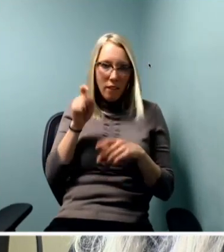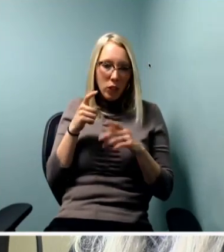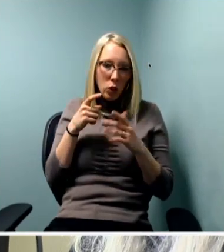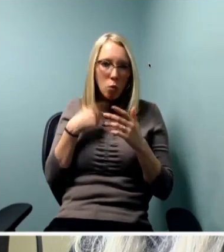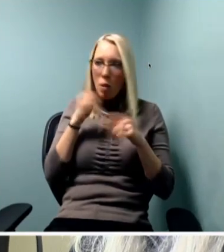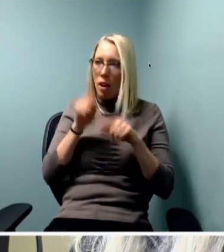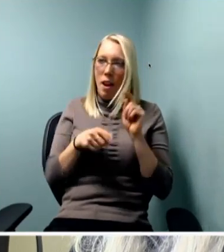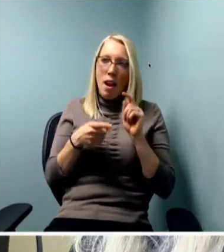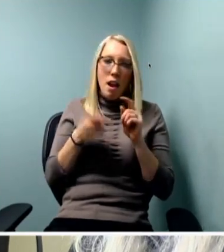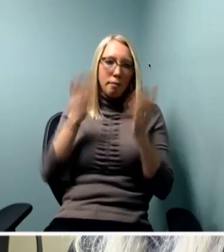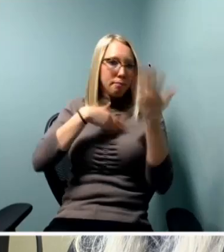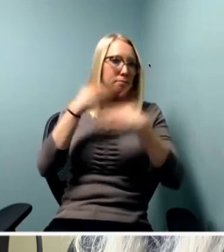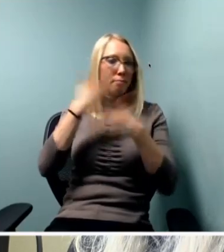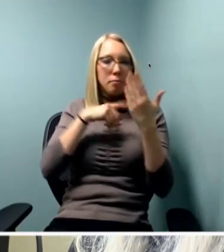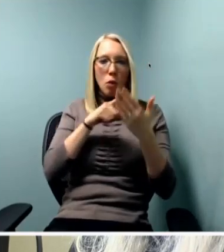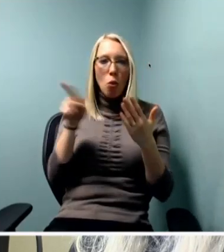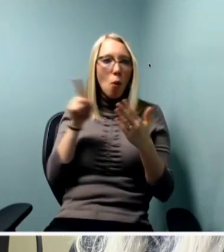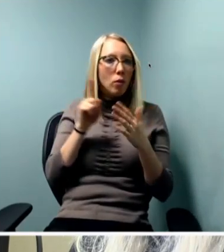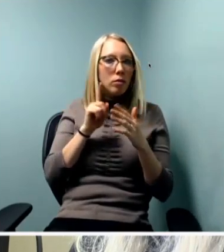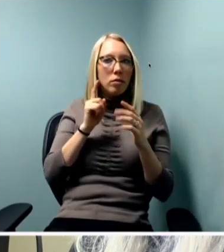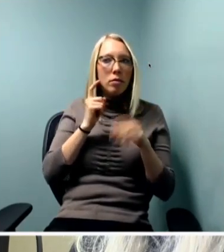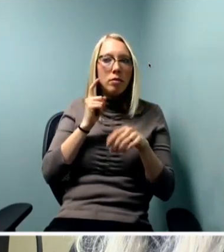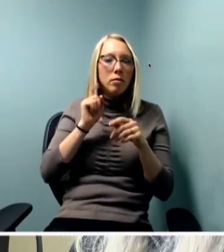that disability in this culture